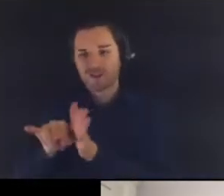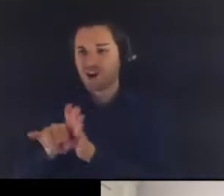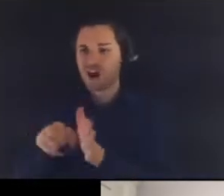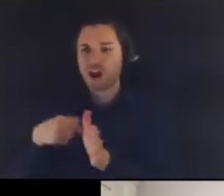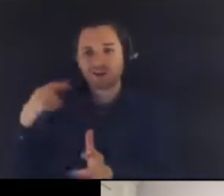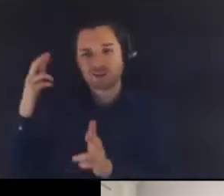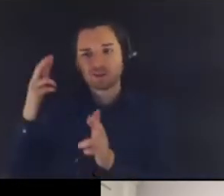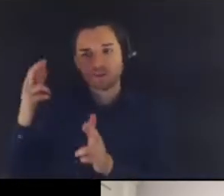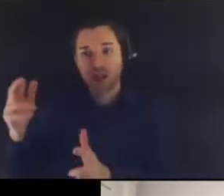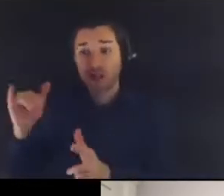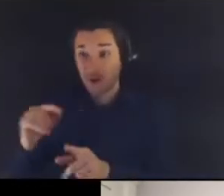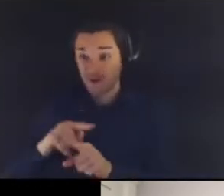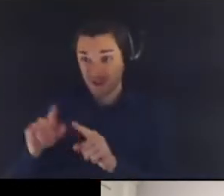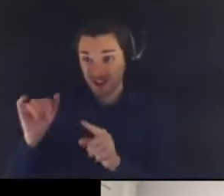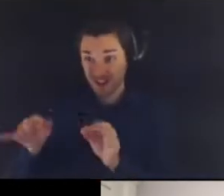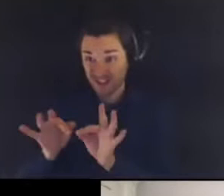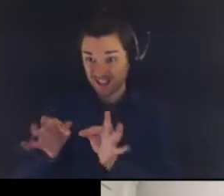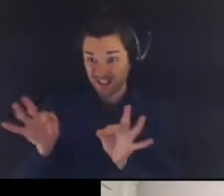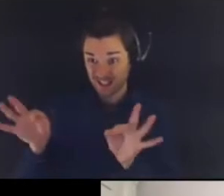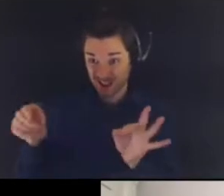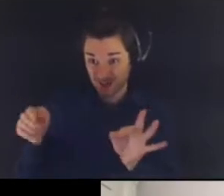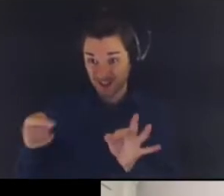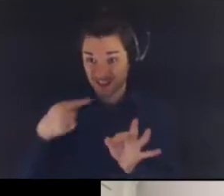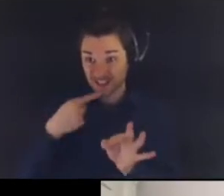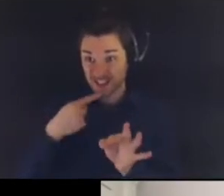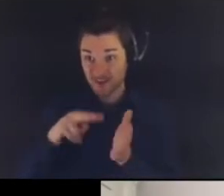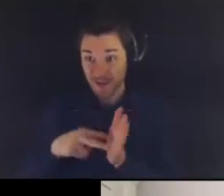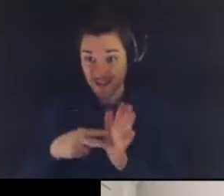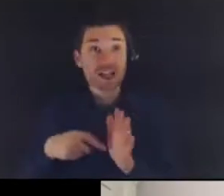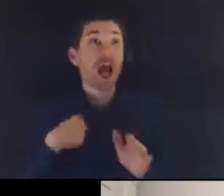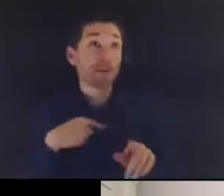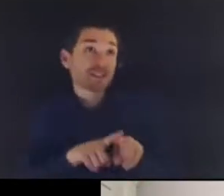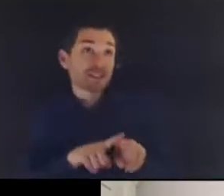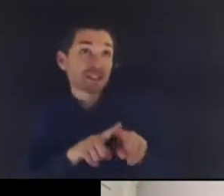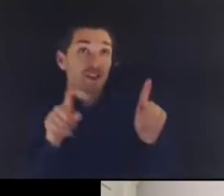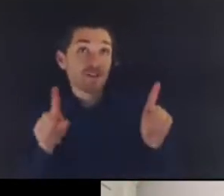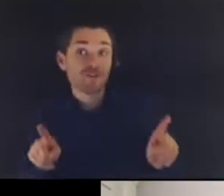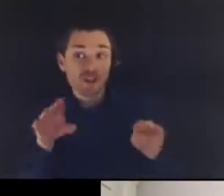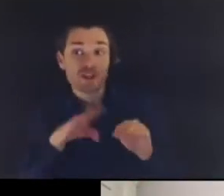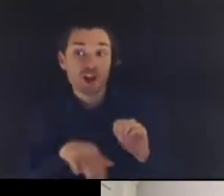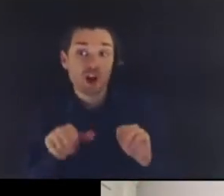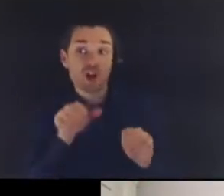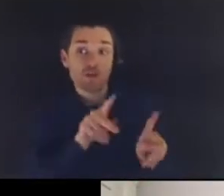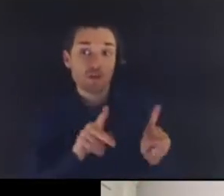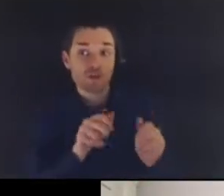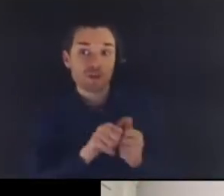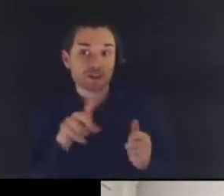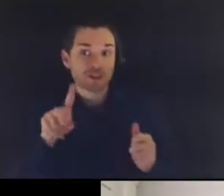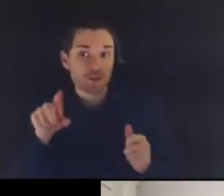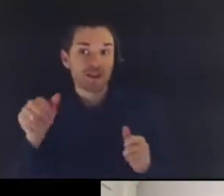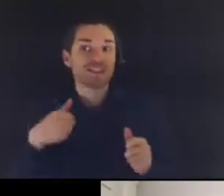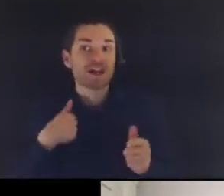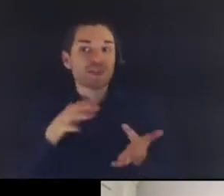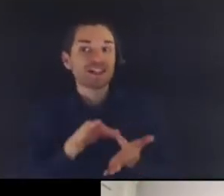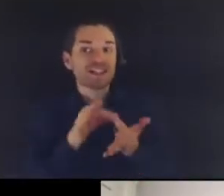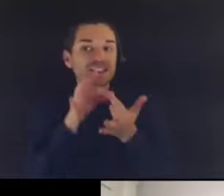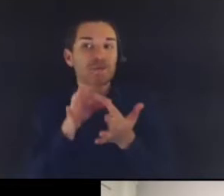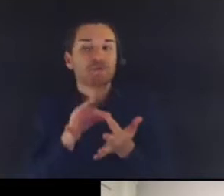But when you look at this, what they re saying is, I m different from all the other disabled